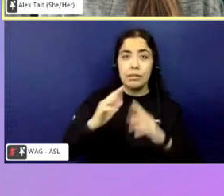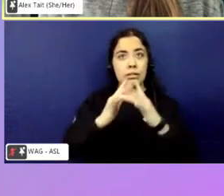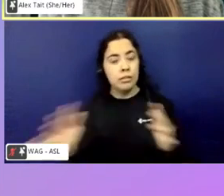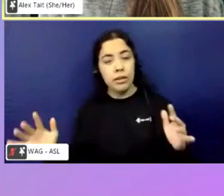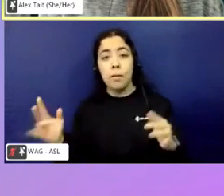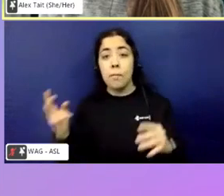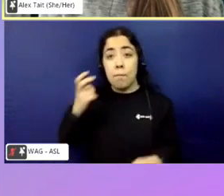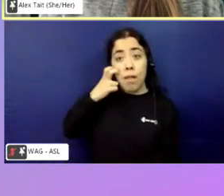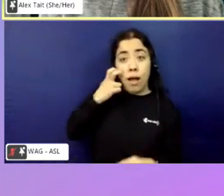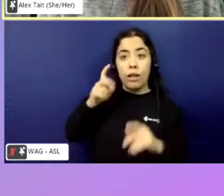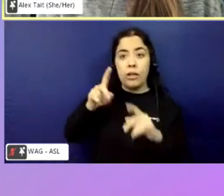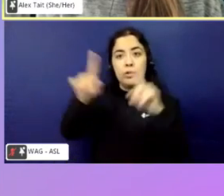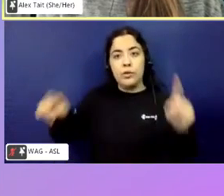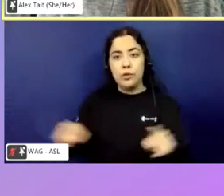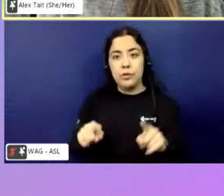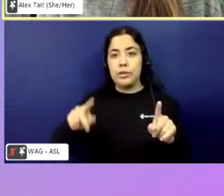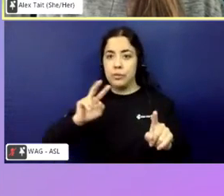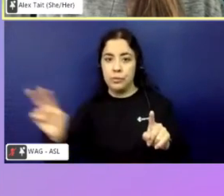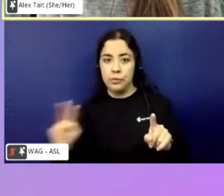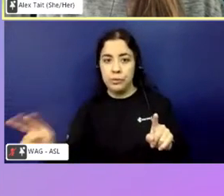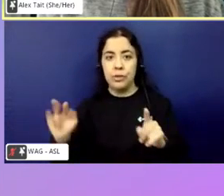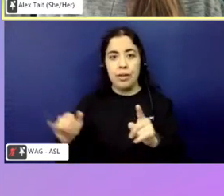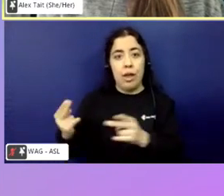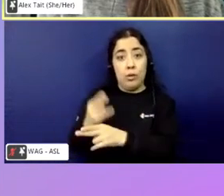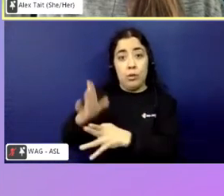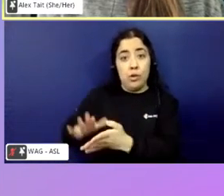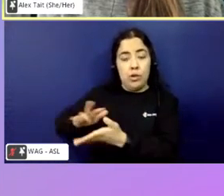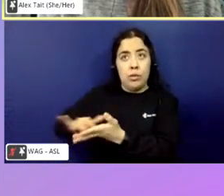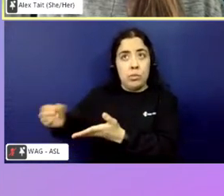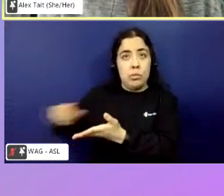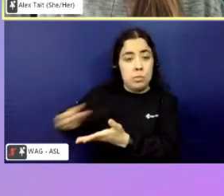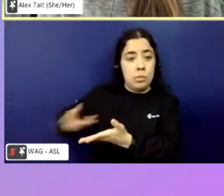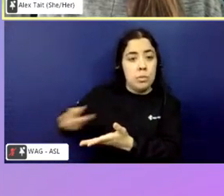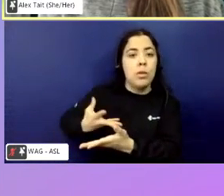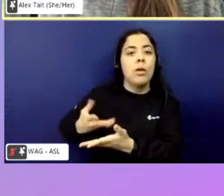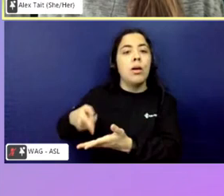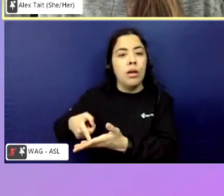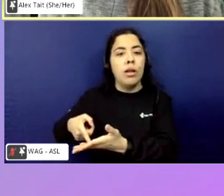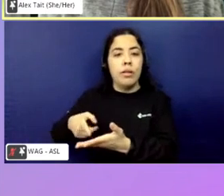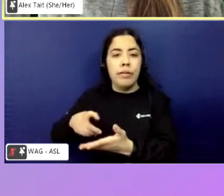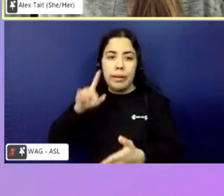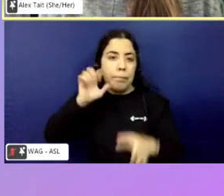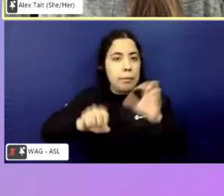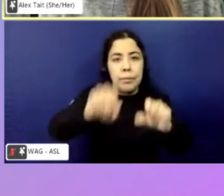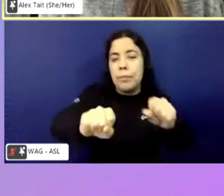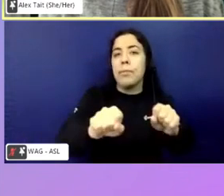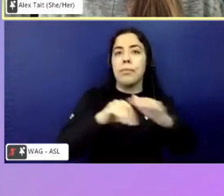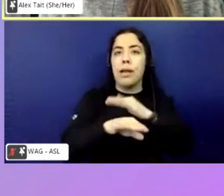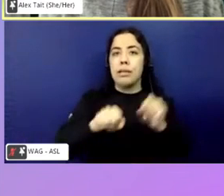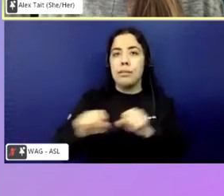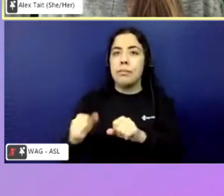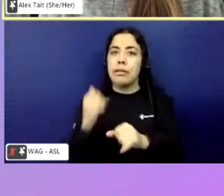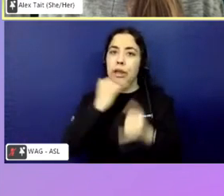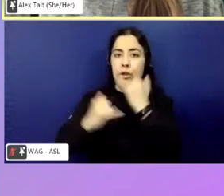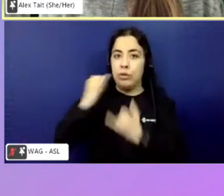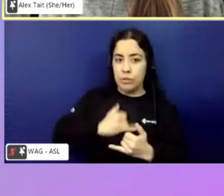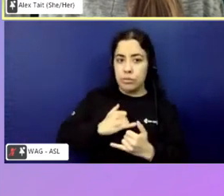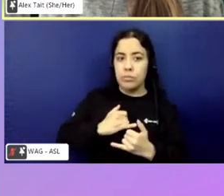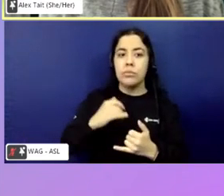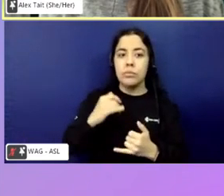them. Tests with older users and people with disabilities with all types. Blind screen readers use finding the underlining structural semantic issues. Those with cognitive